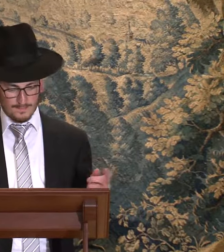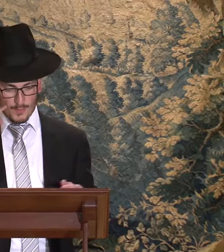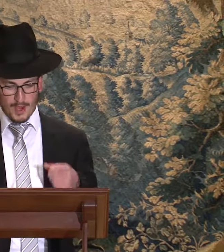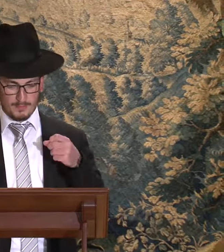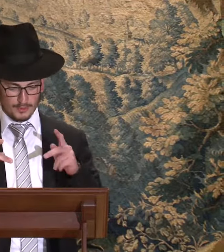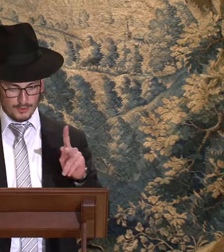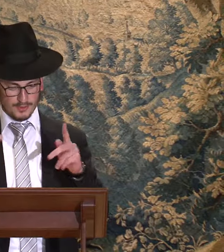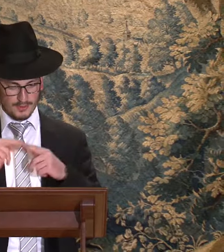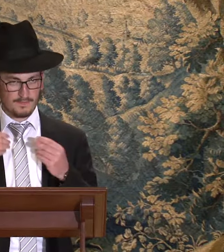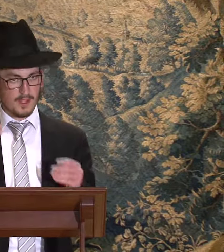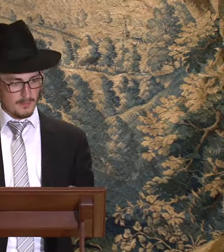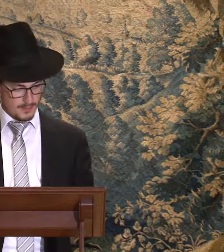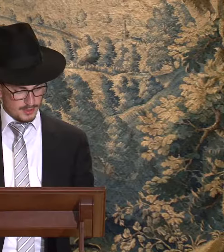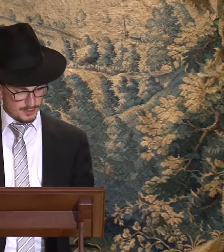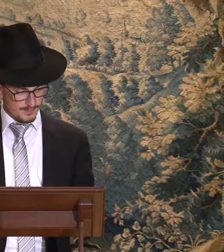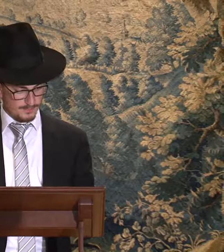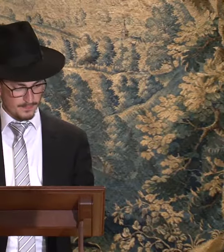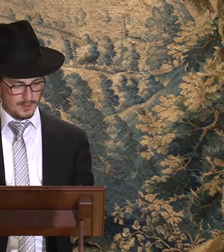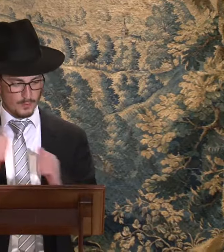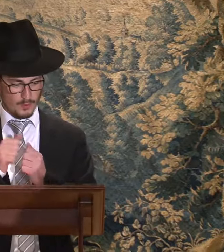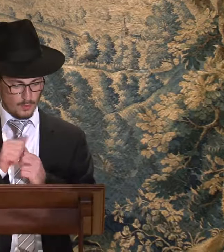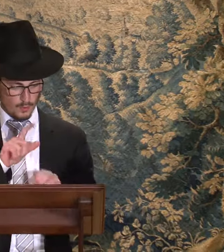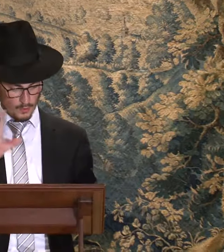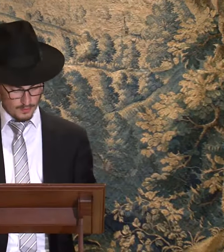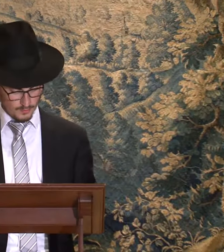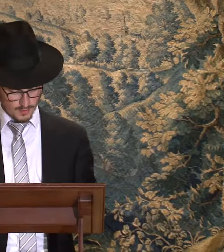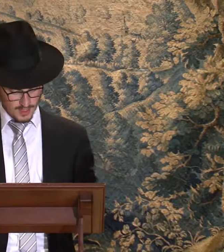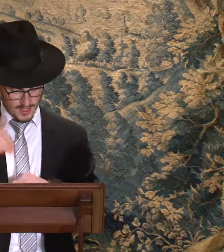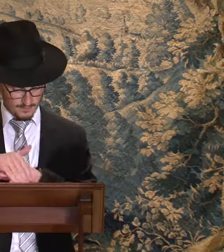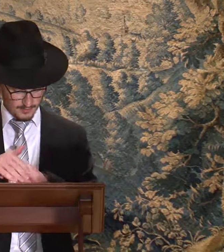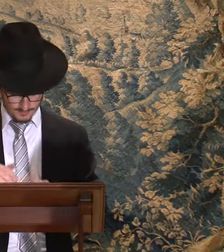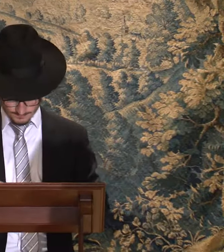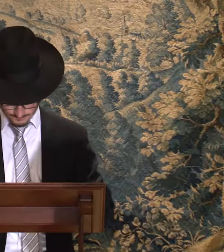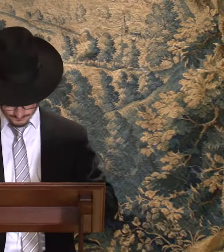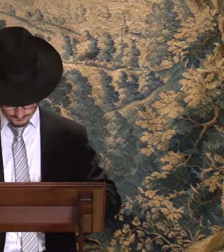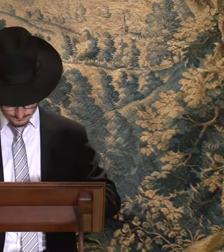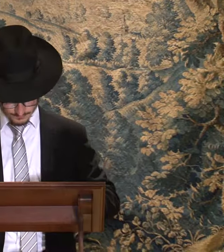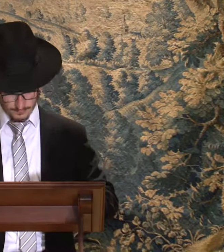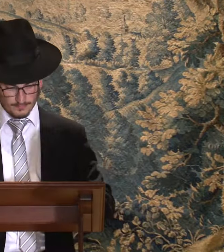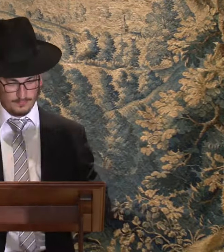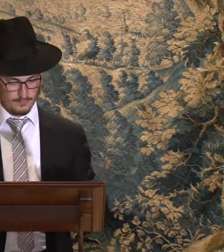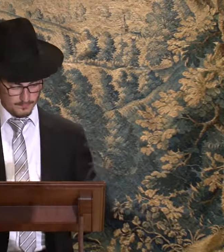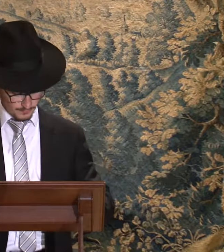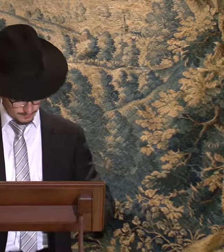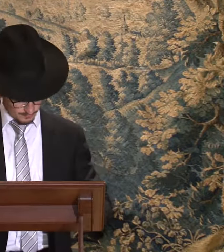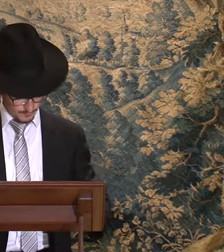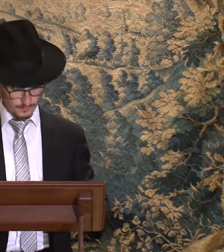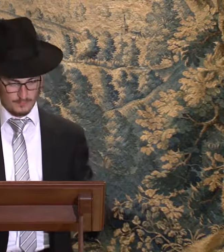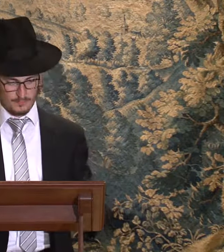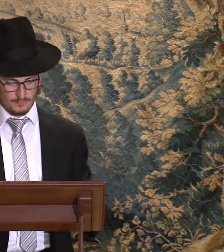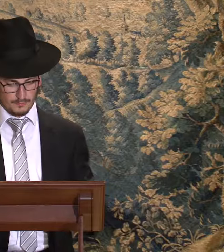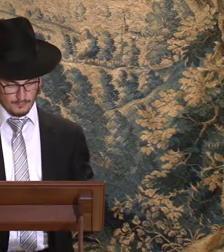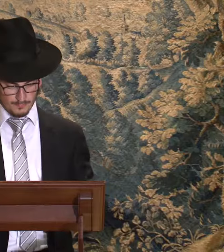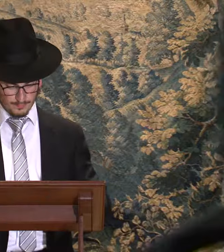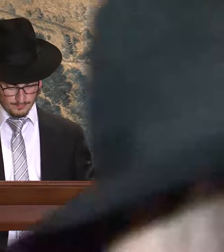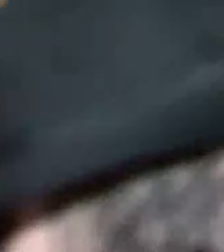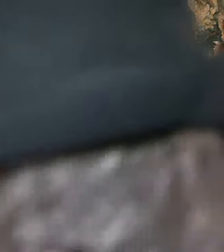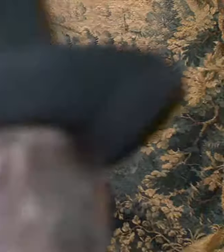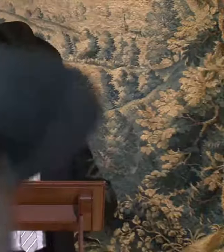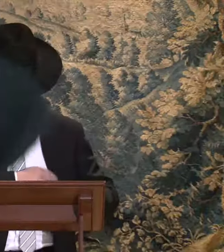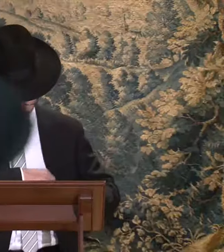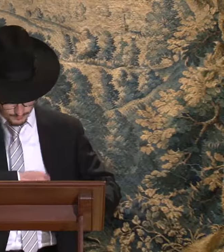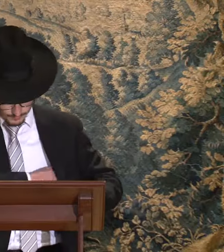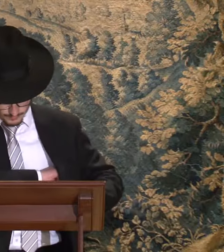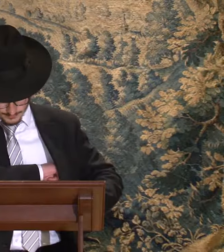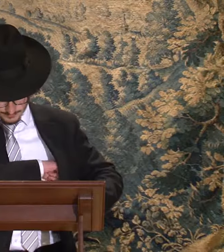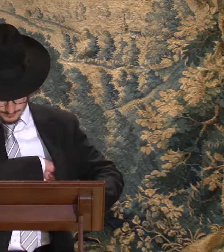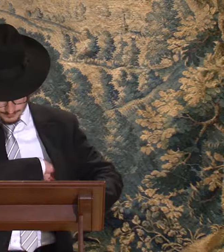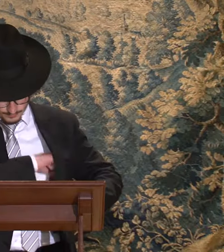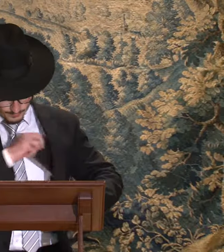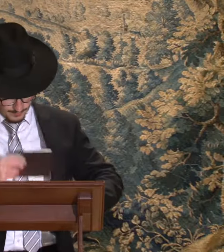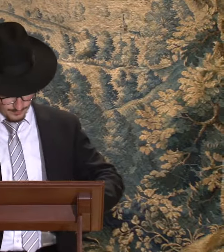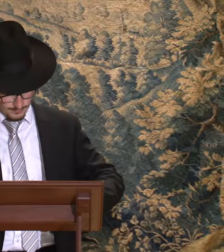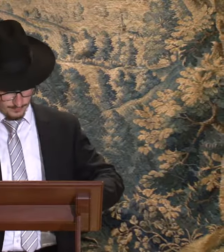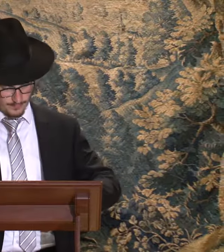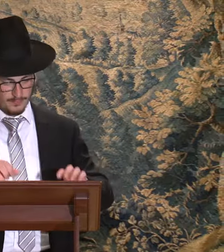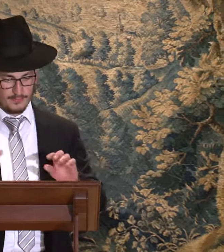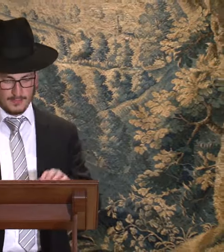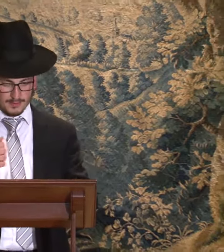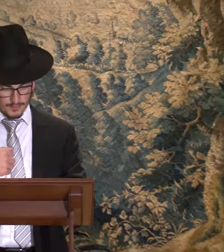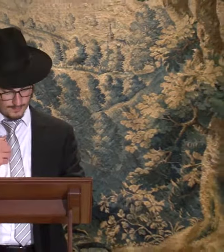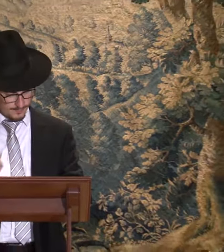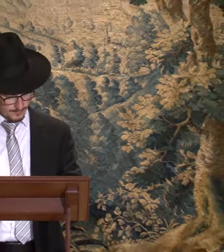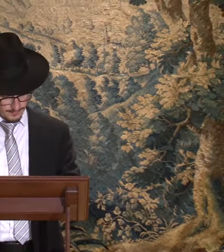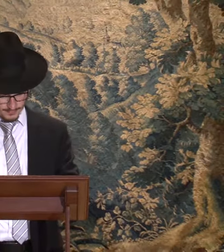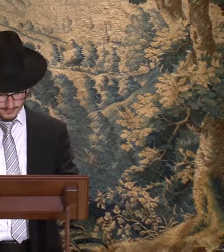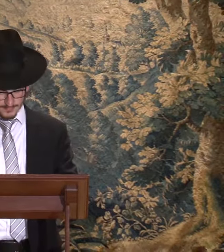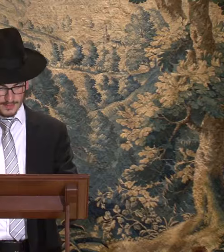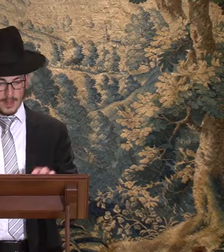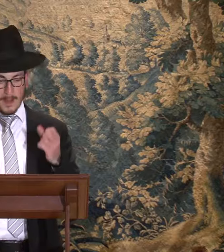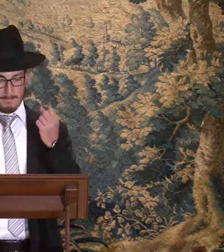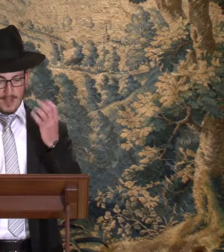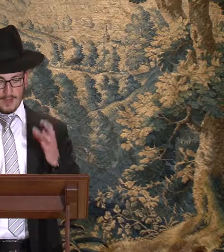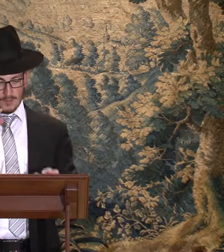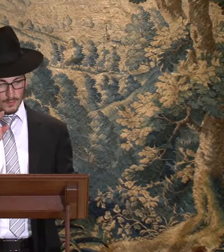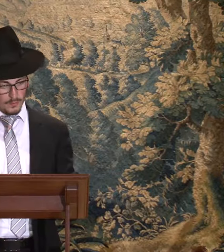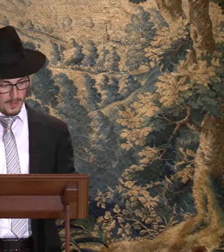for this opportunity to speak with all of you this evening. Many